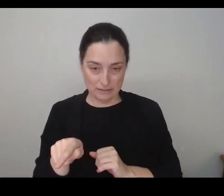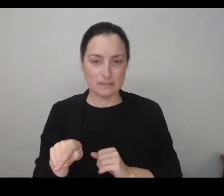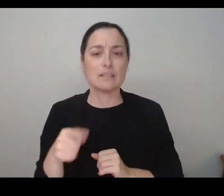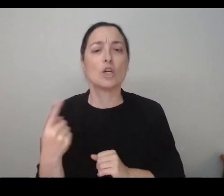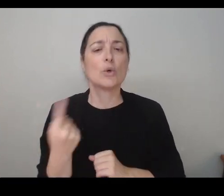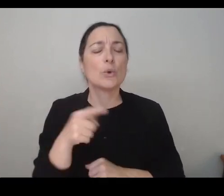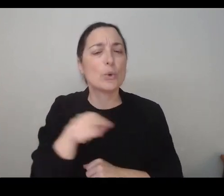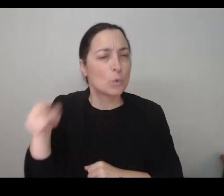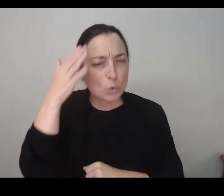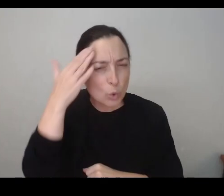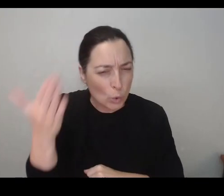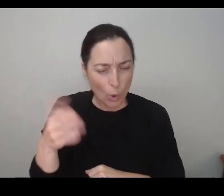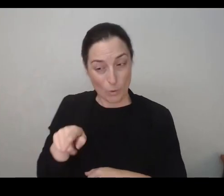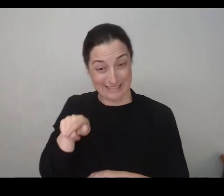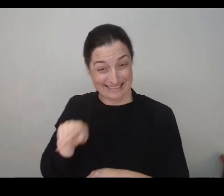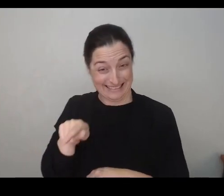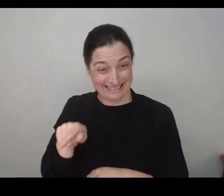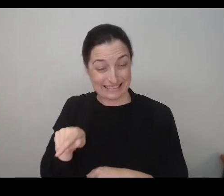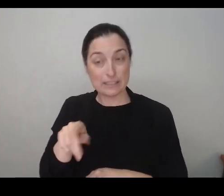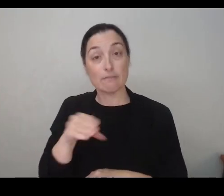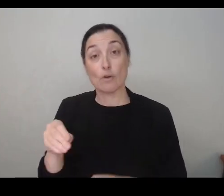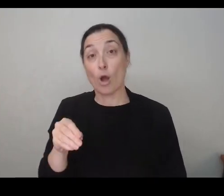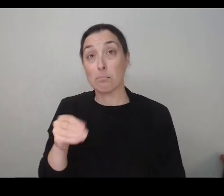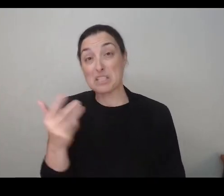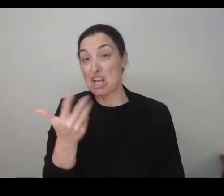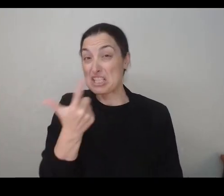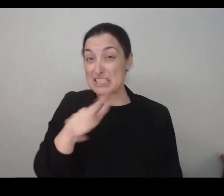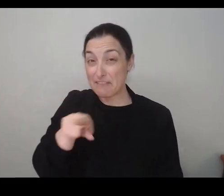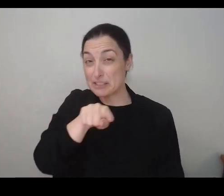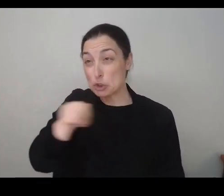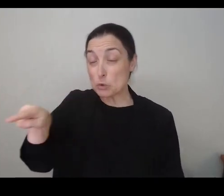was open from the '70s until about 2013, but since closed,